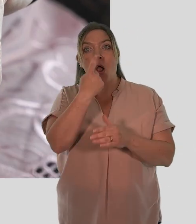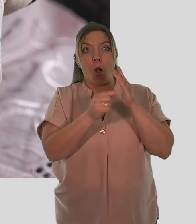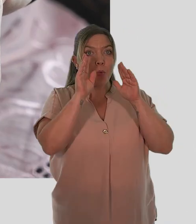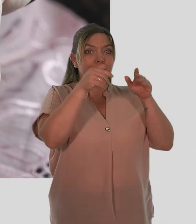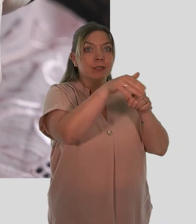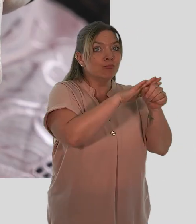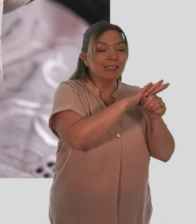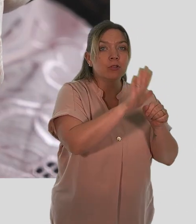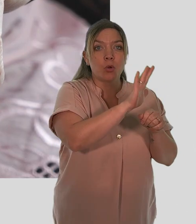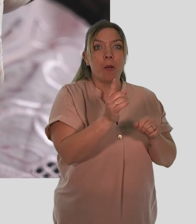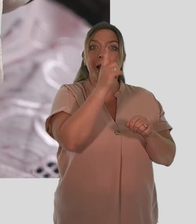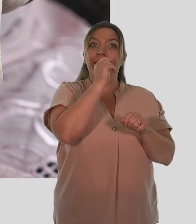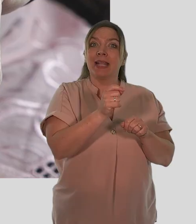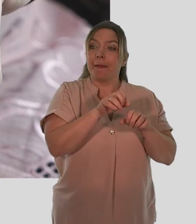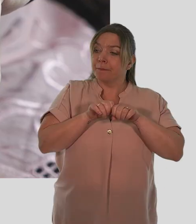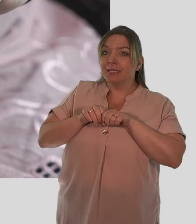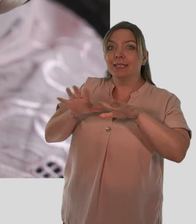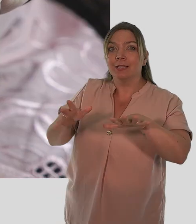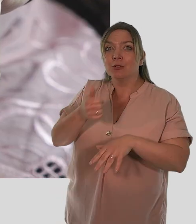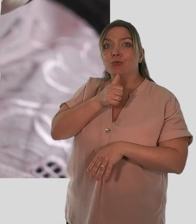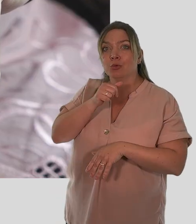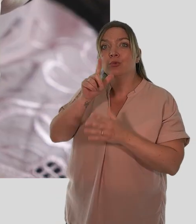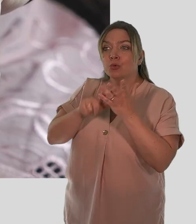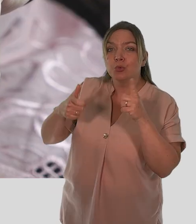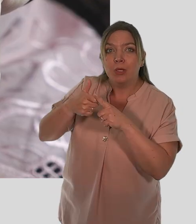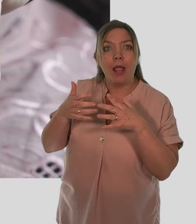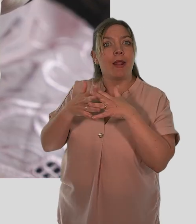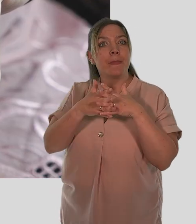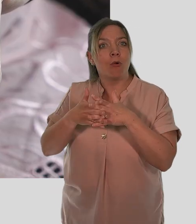This includes inbuilt alerts to emergency services and wearable fitness